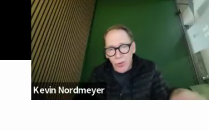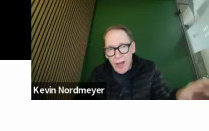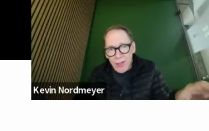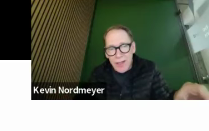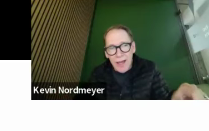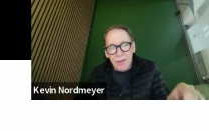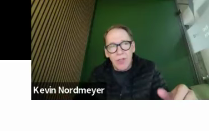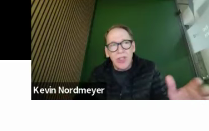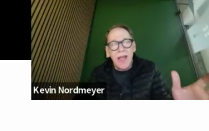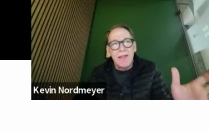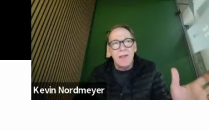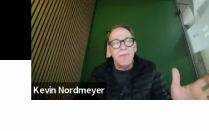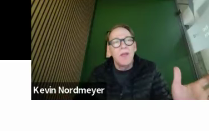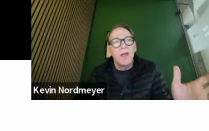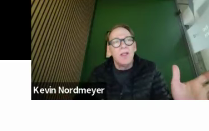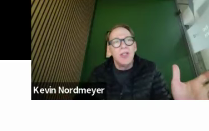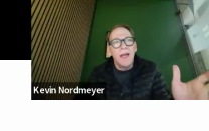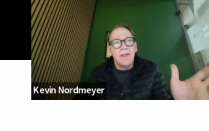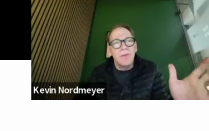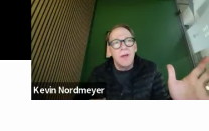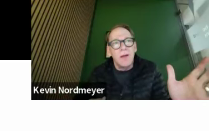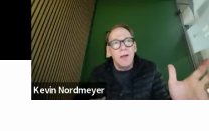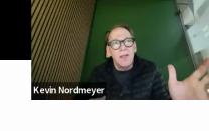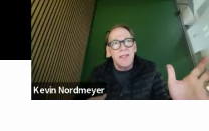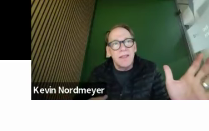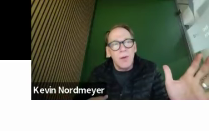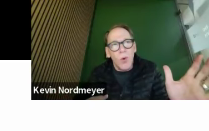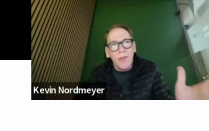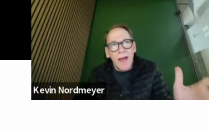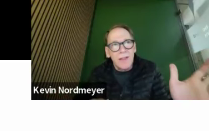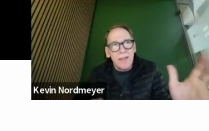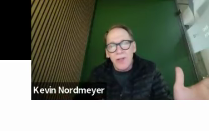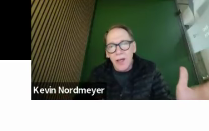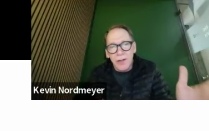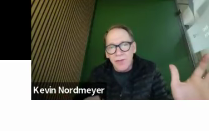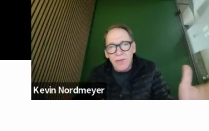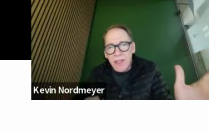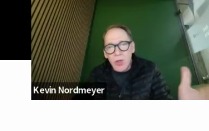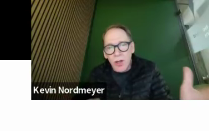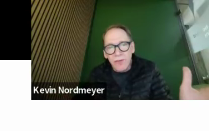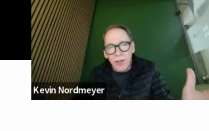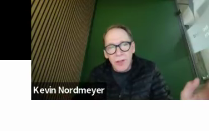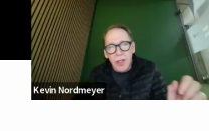the garage is not, but she has a 1,750 square foot,